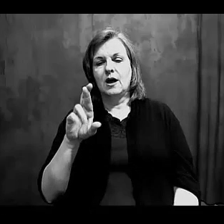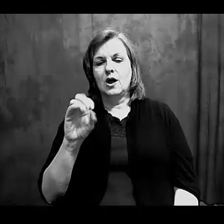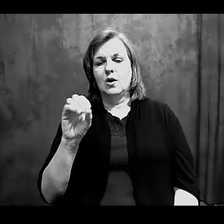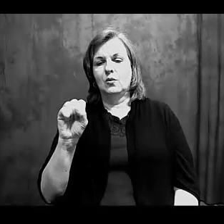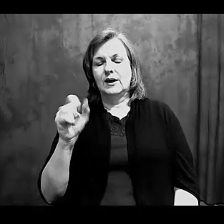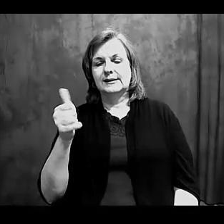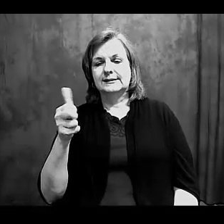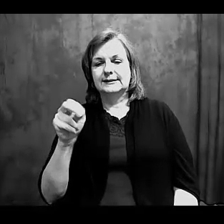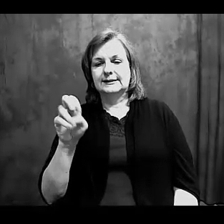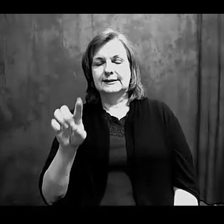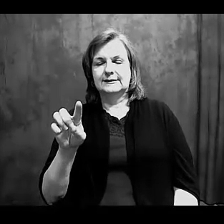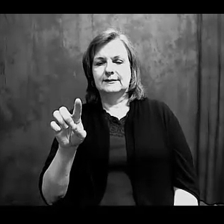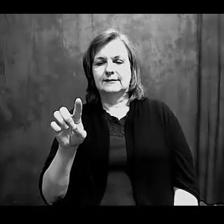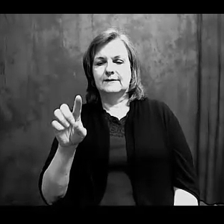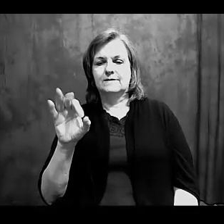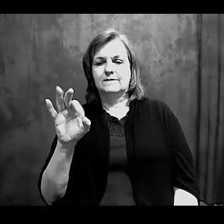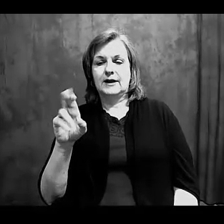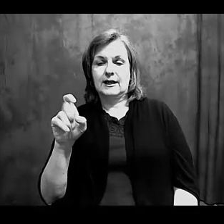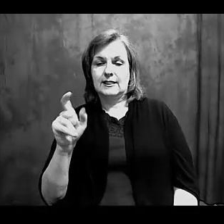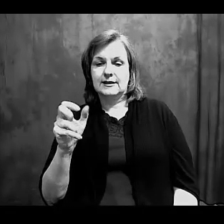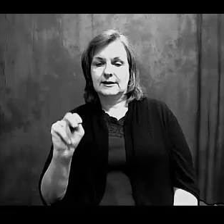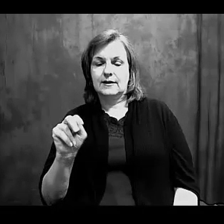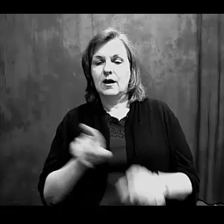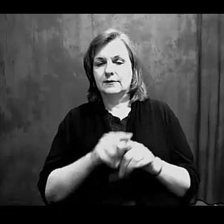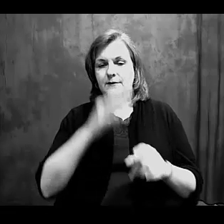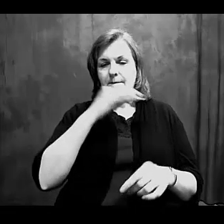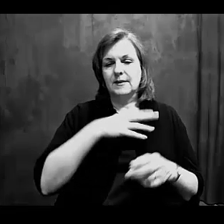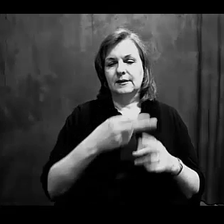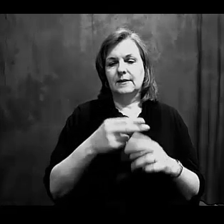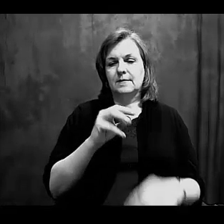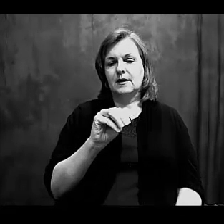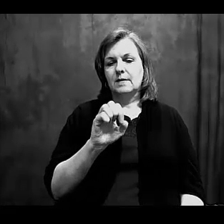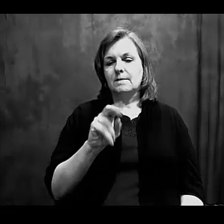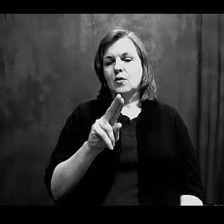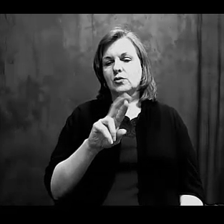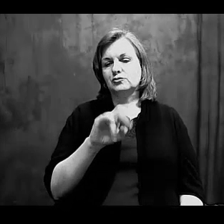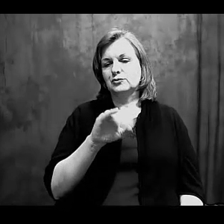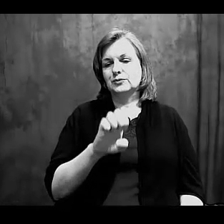Wilkins in determining DNA is double stranded helix and this is actually a picture of